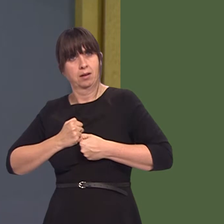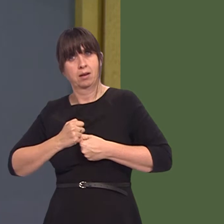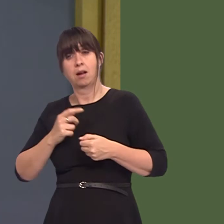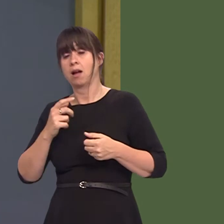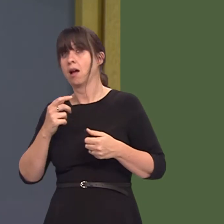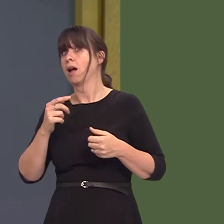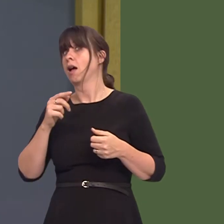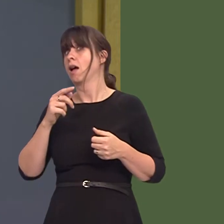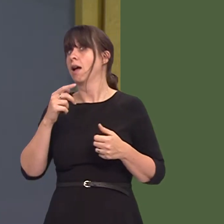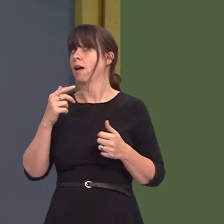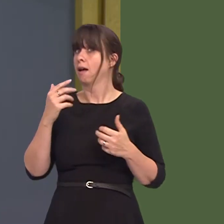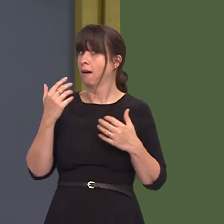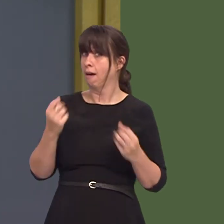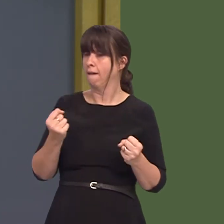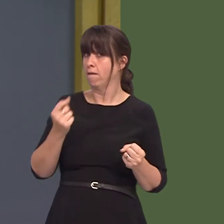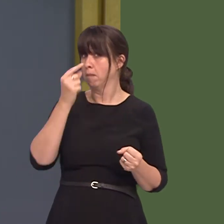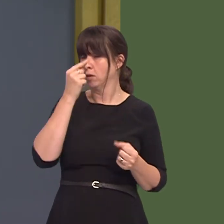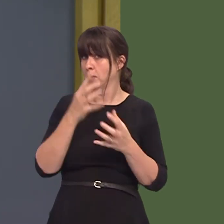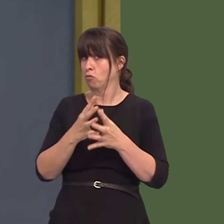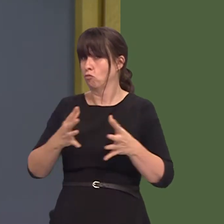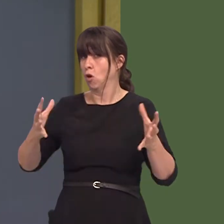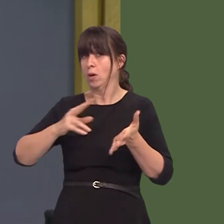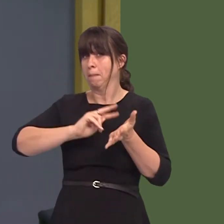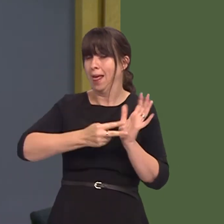There are policy challenges for the growth of the sector, including planning, the supply